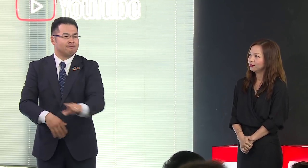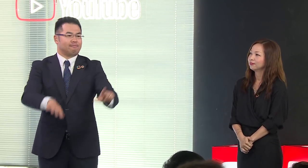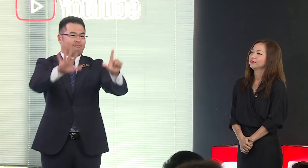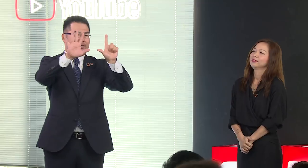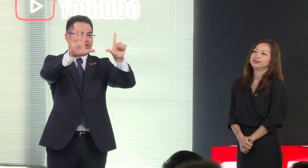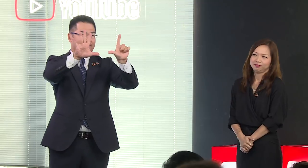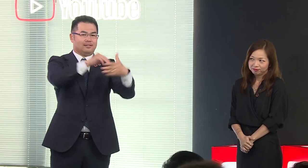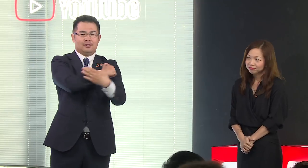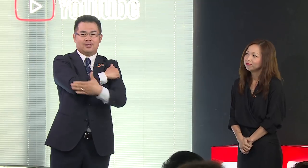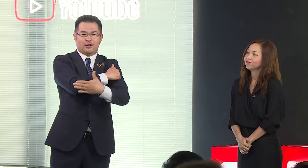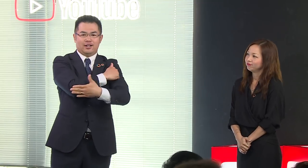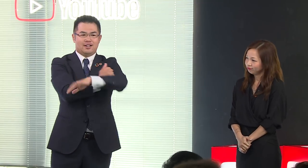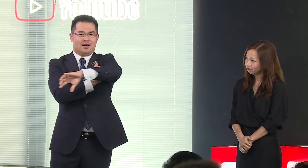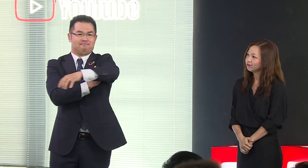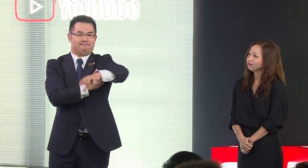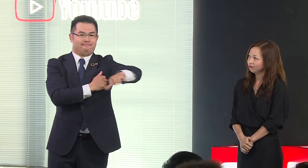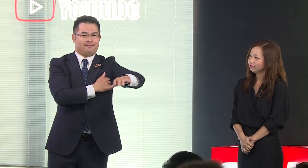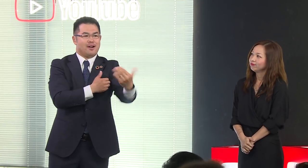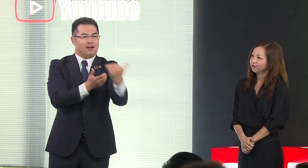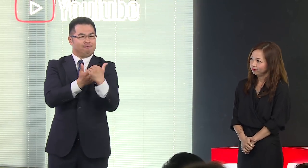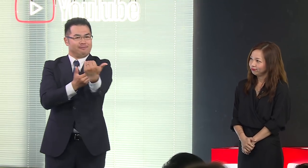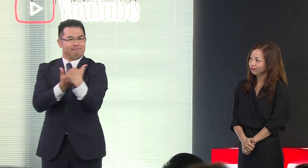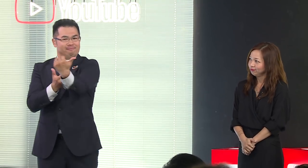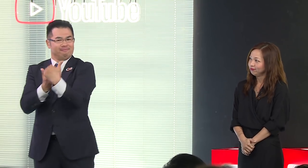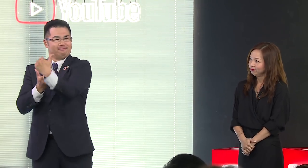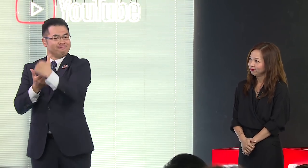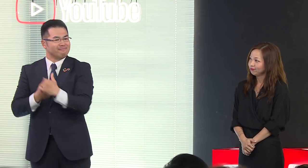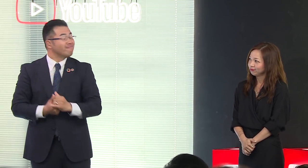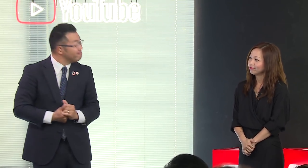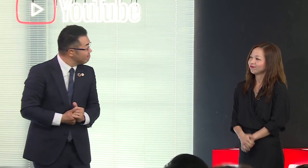My first question: WFD regional Secretariat of Asia, how many ordinary members are there?